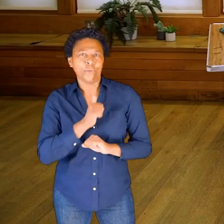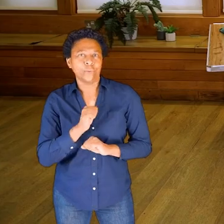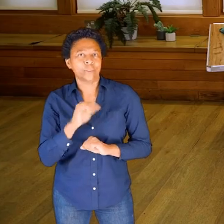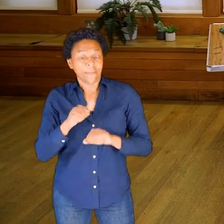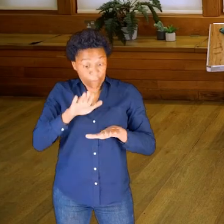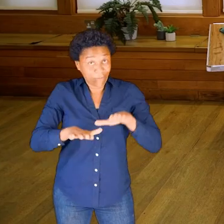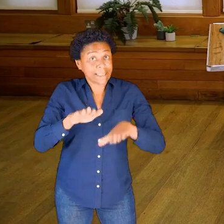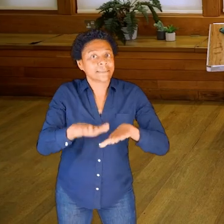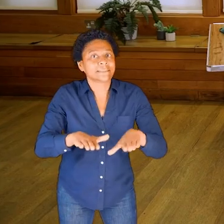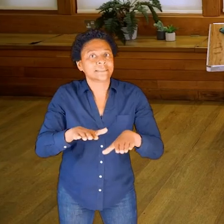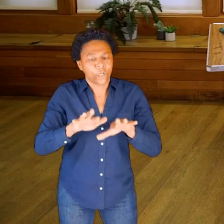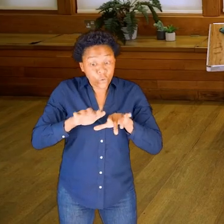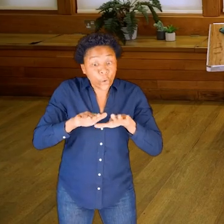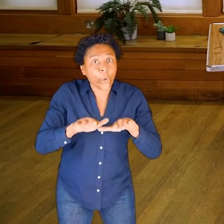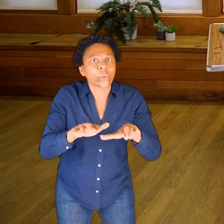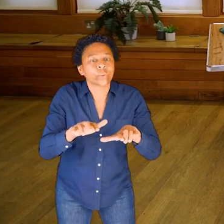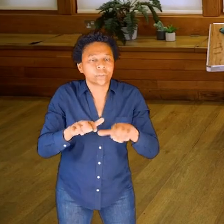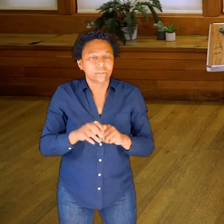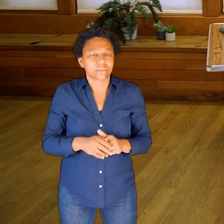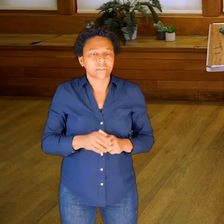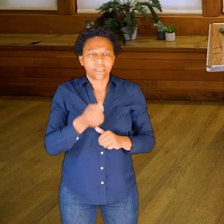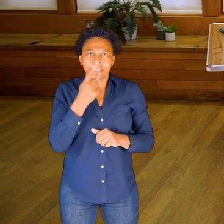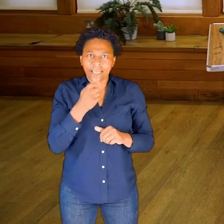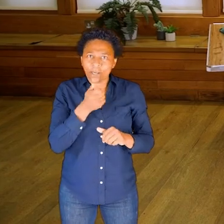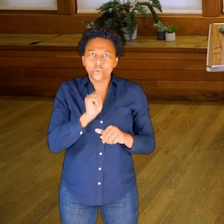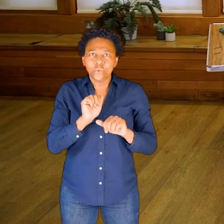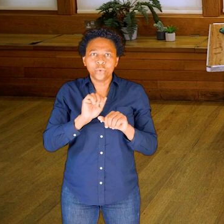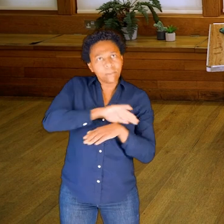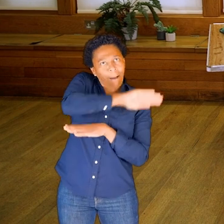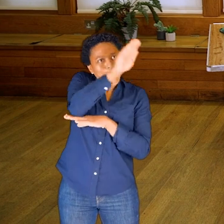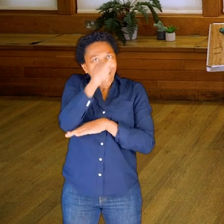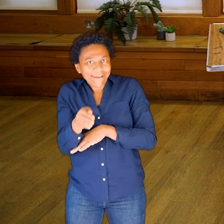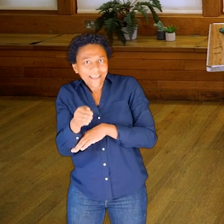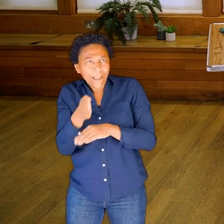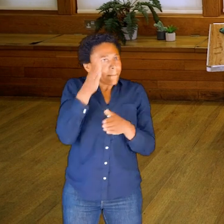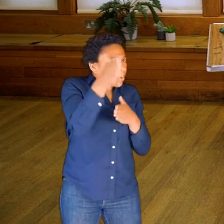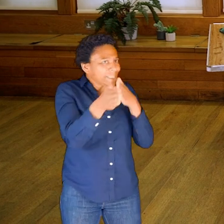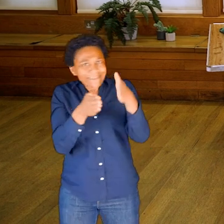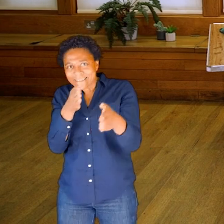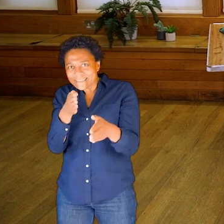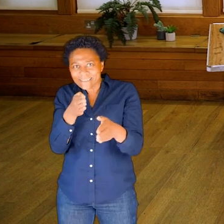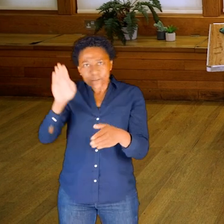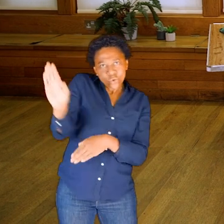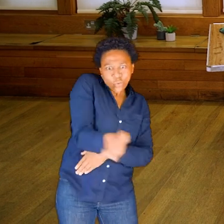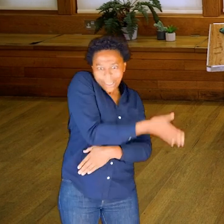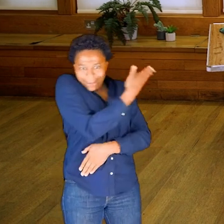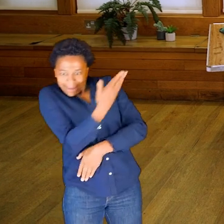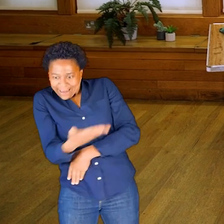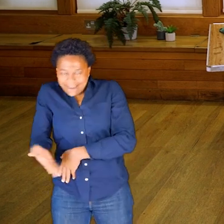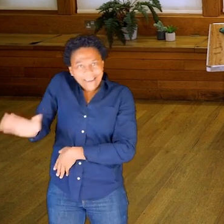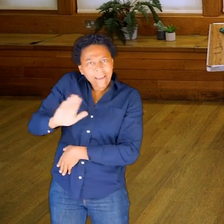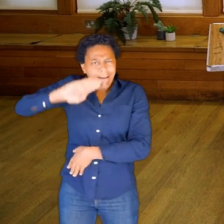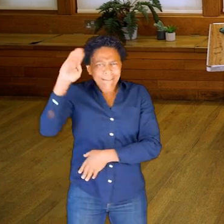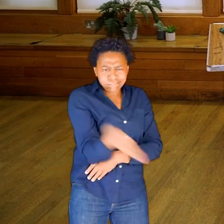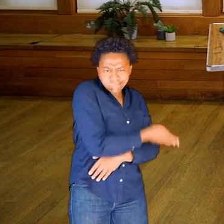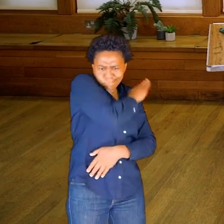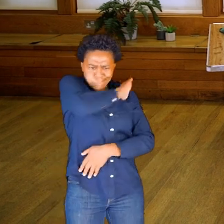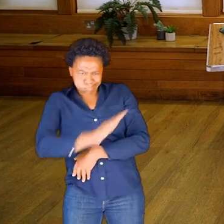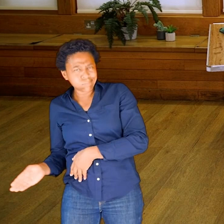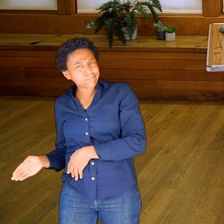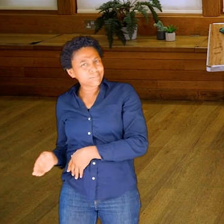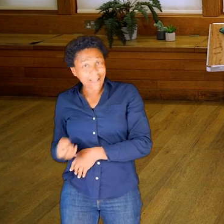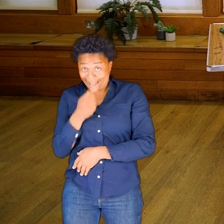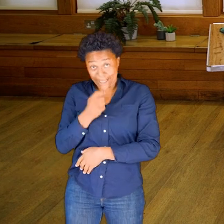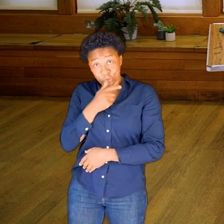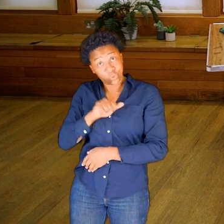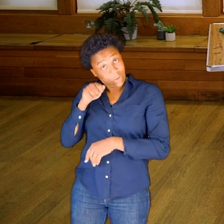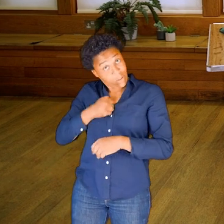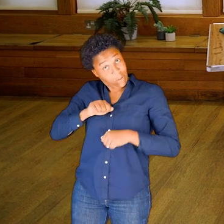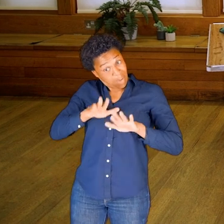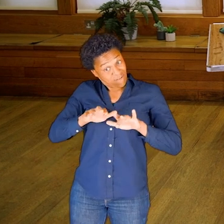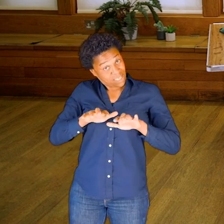Can I bring some arcing, pointing, swinging, cutting or slicing actions